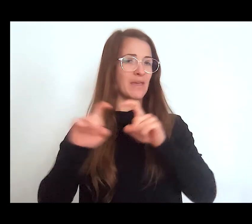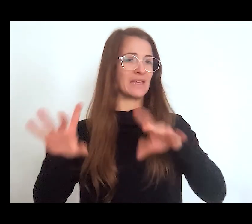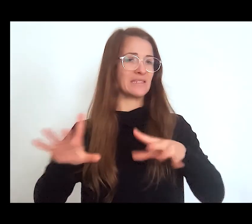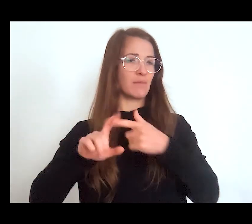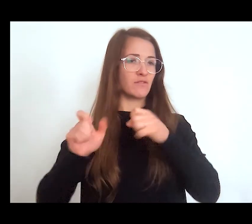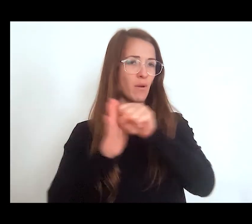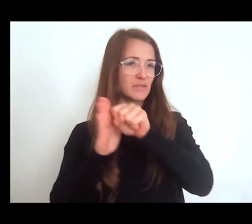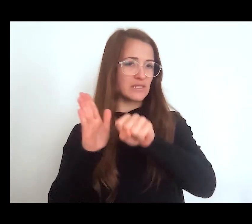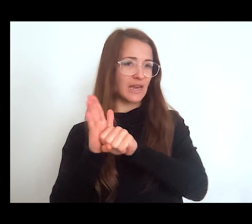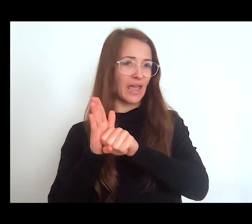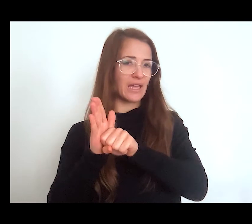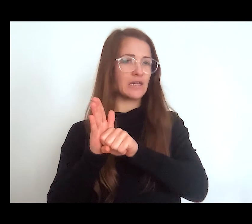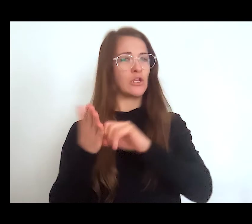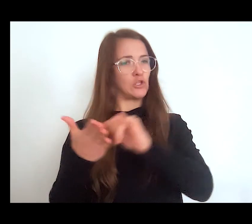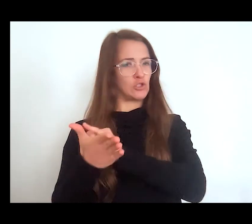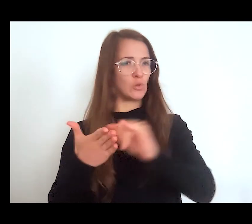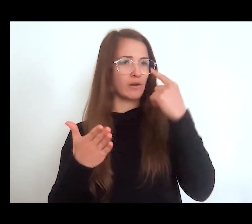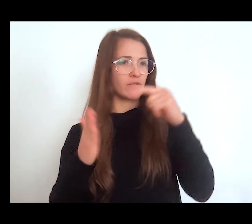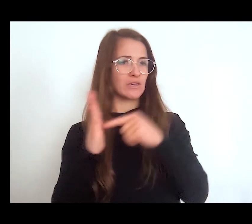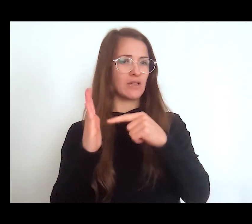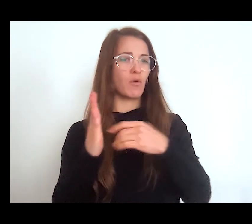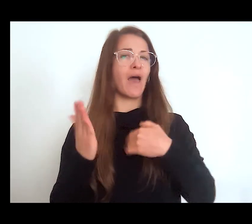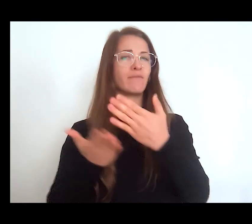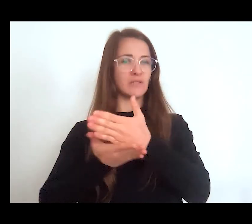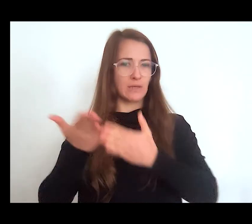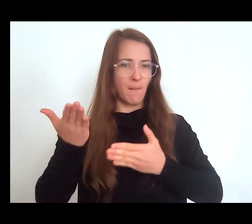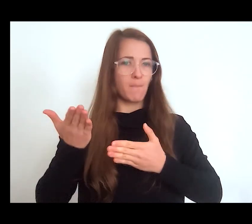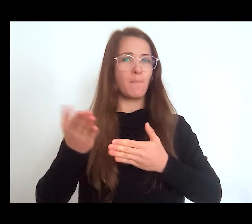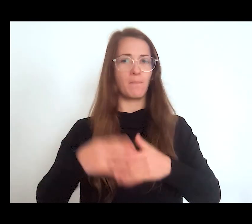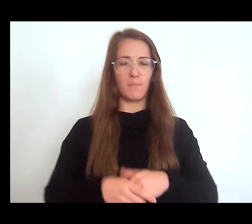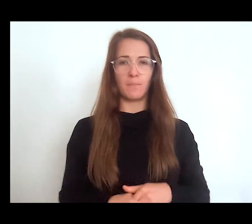THERE MAY BE SOME EXAMS FROM THE STATE. I KNOW THE STATE OF NEW YORK HAS